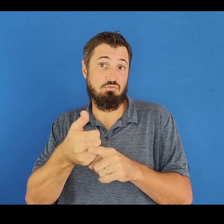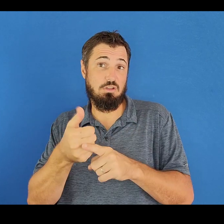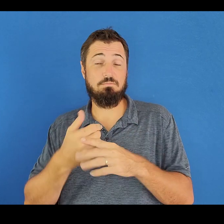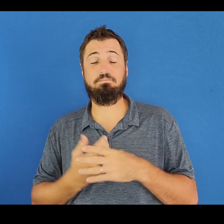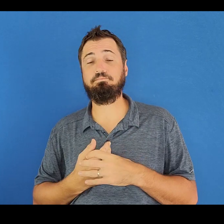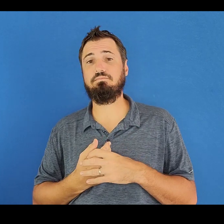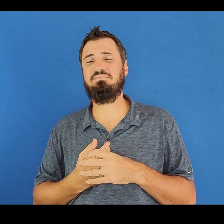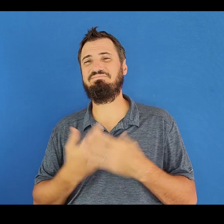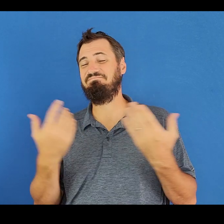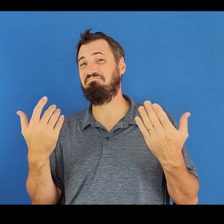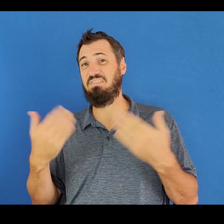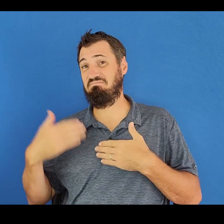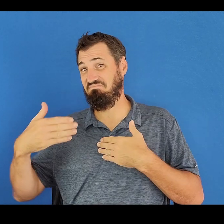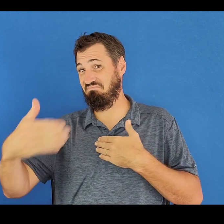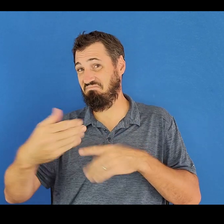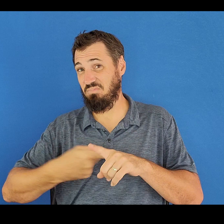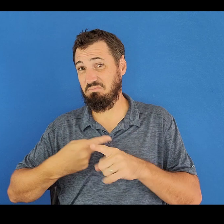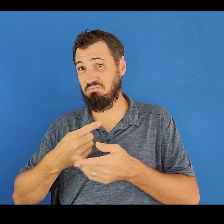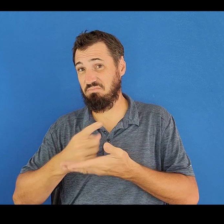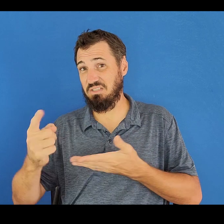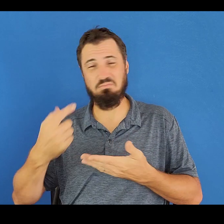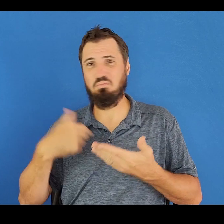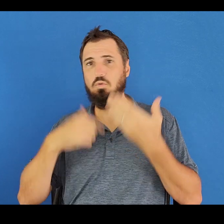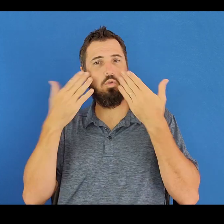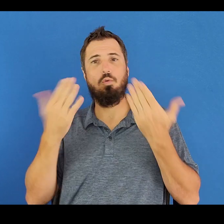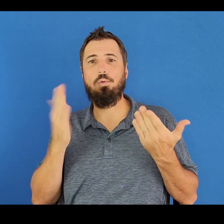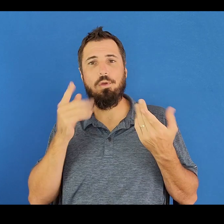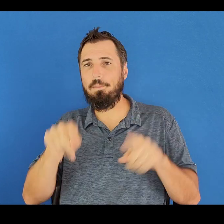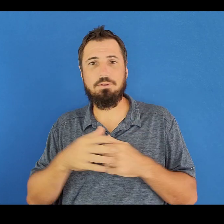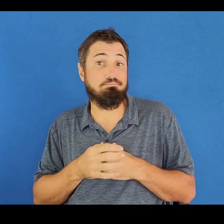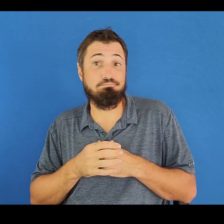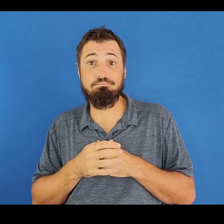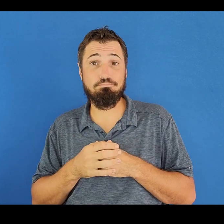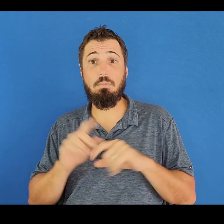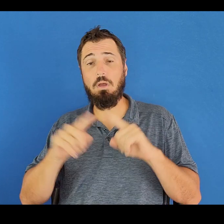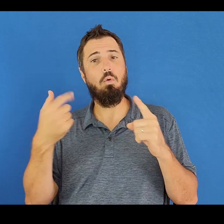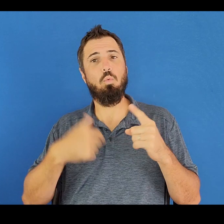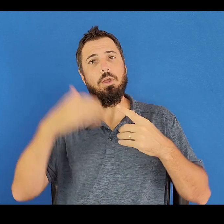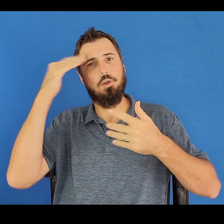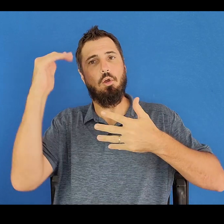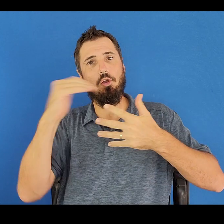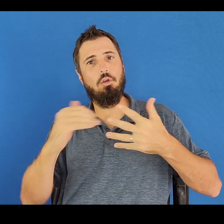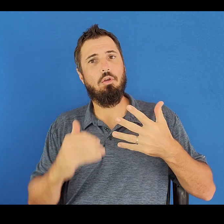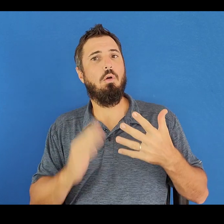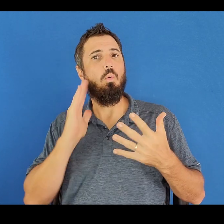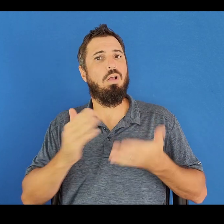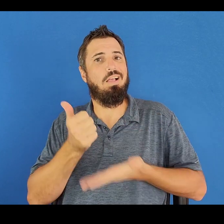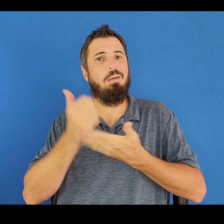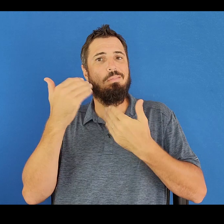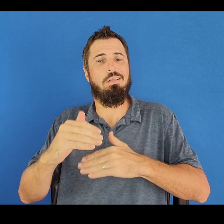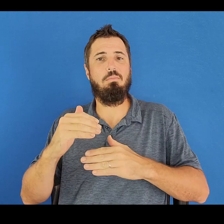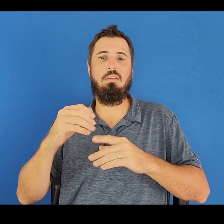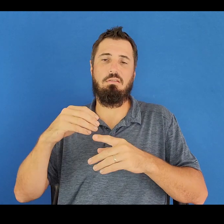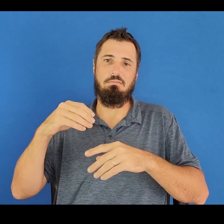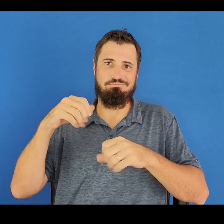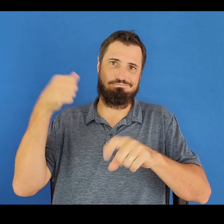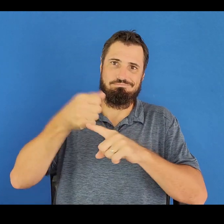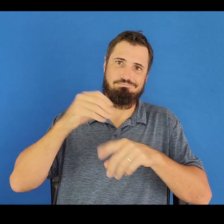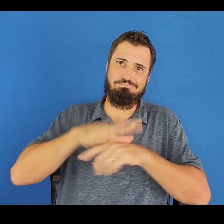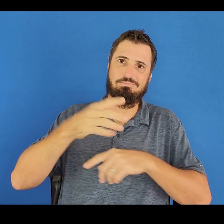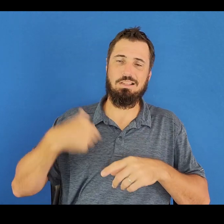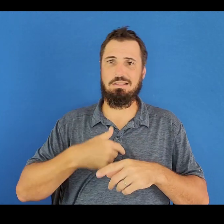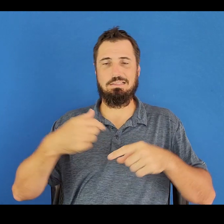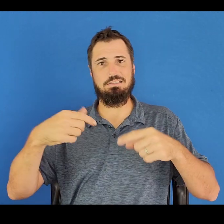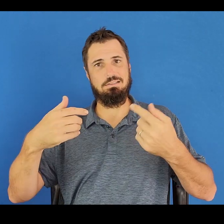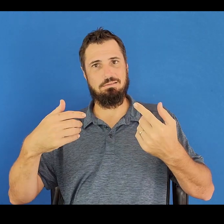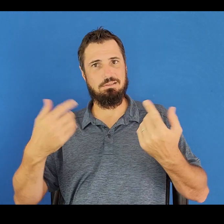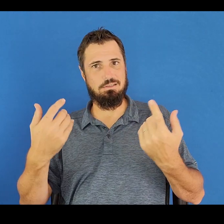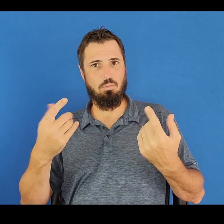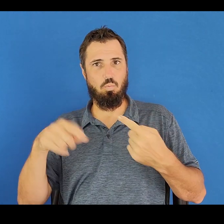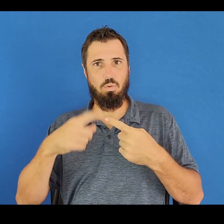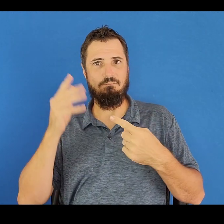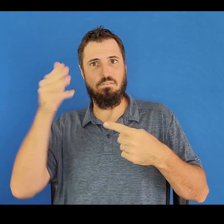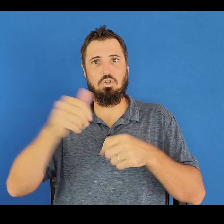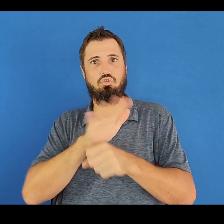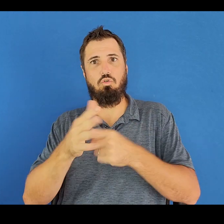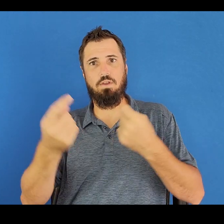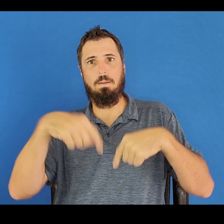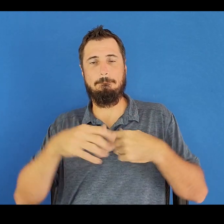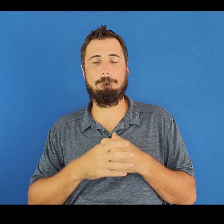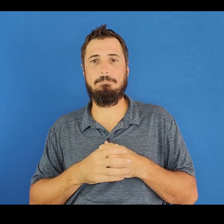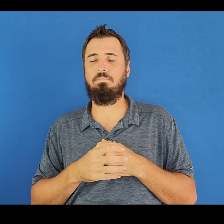We don’t know what the coming weeks and months will bring, but we have proven tools that we can all use to help minimize the impact of future COVID surges or variants here on Kauai.